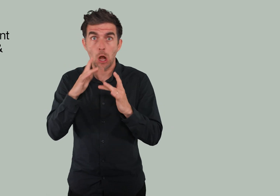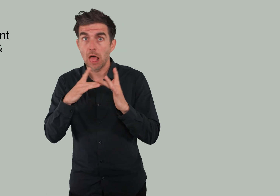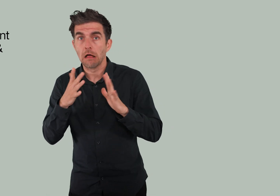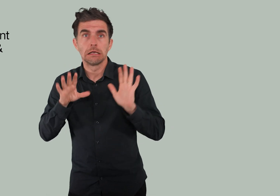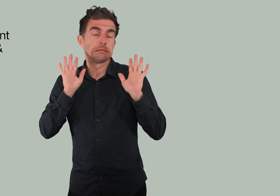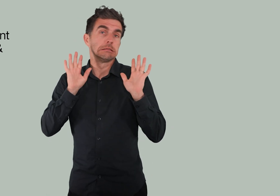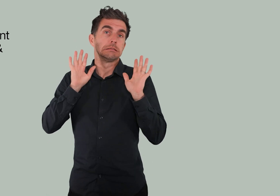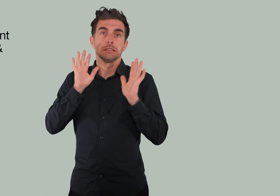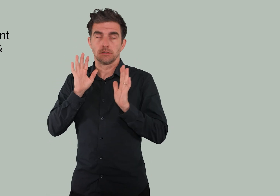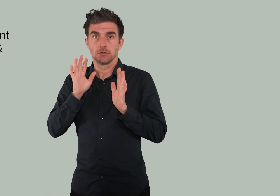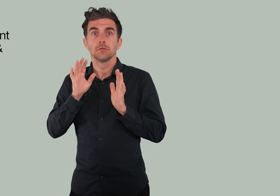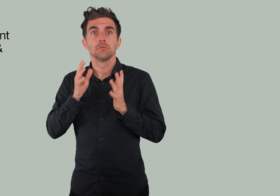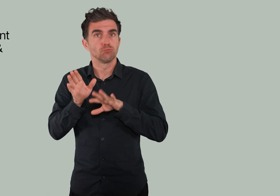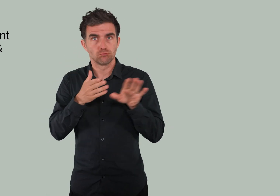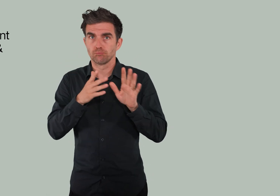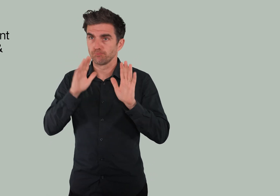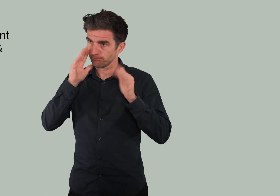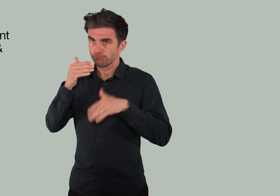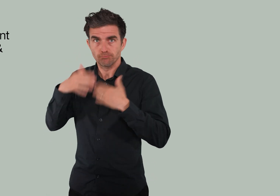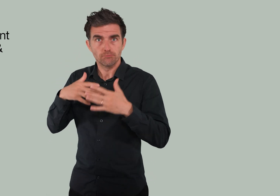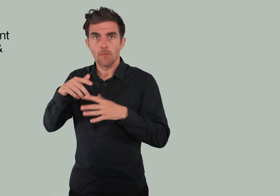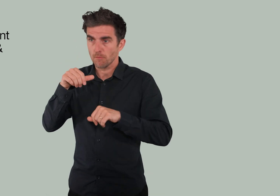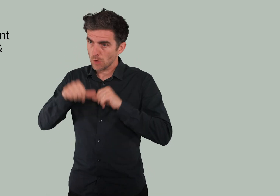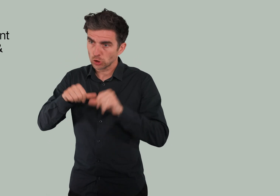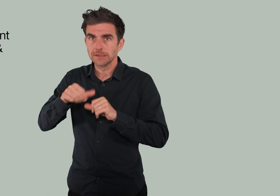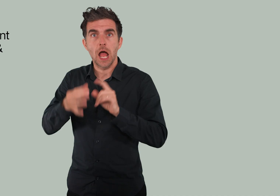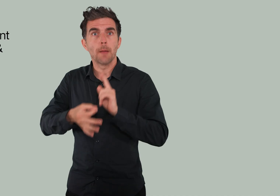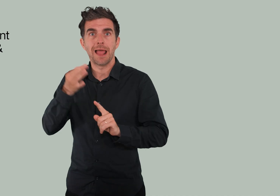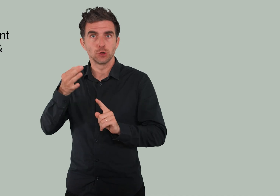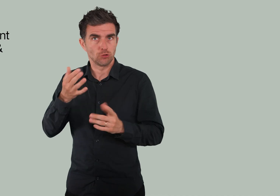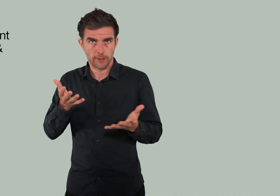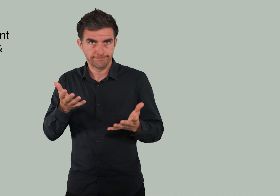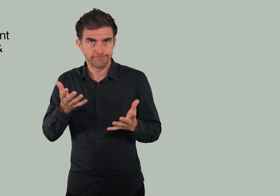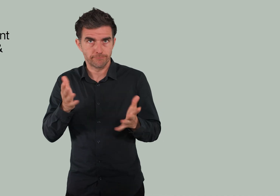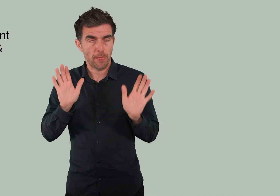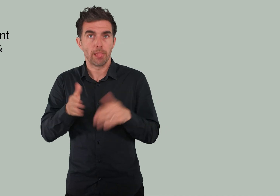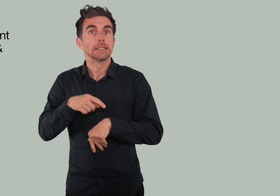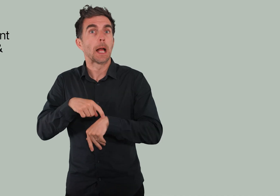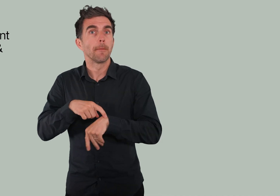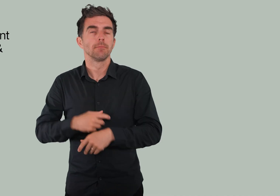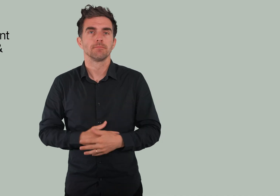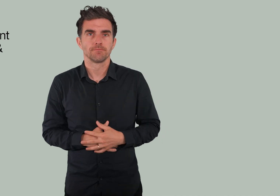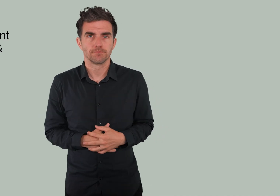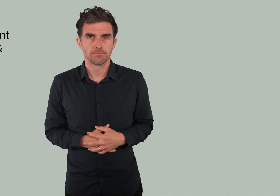spent searching and instead just progressing with an application.